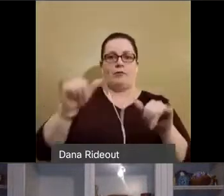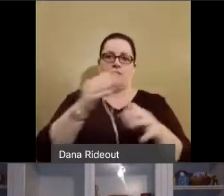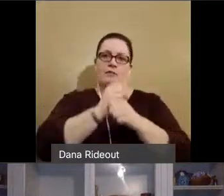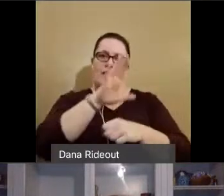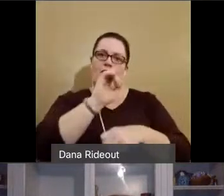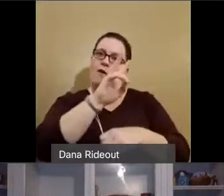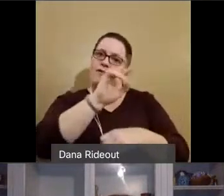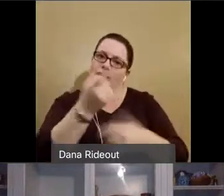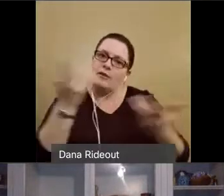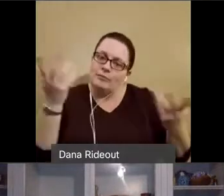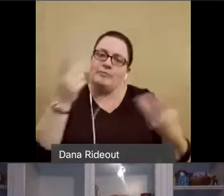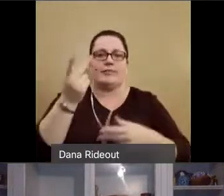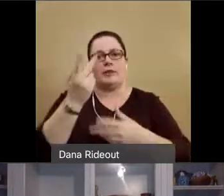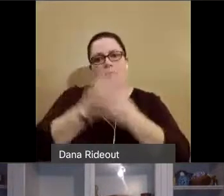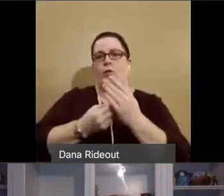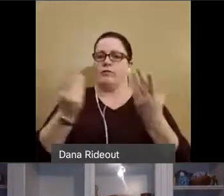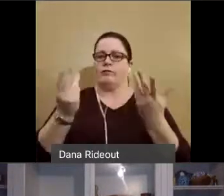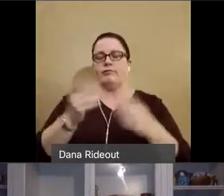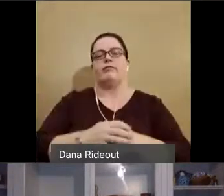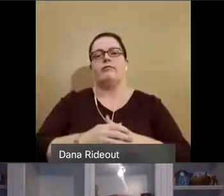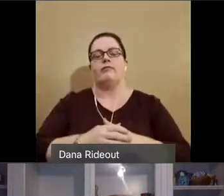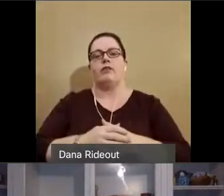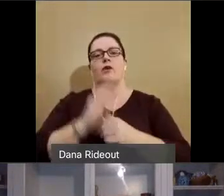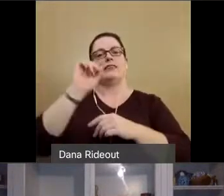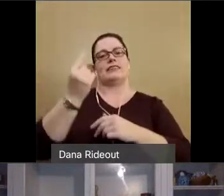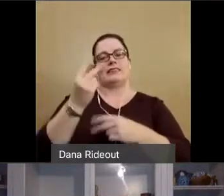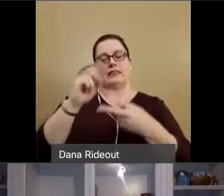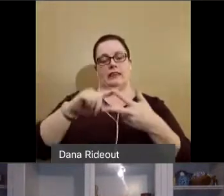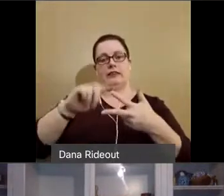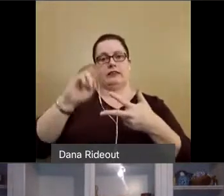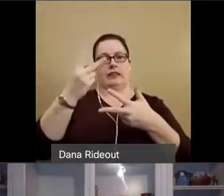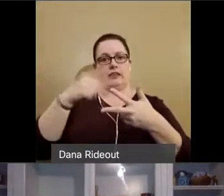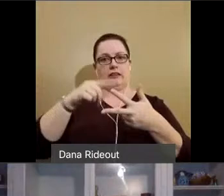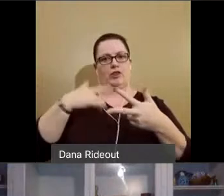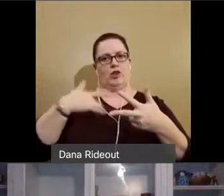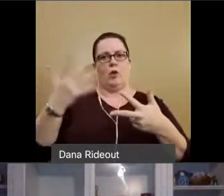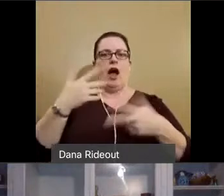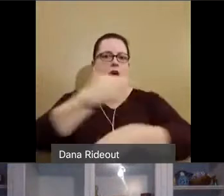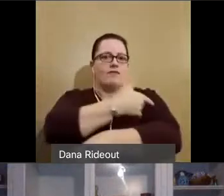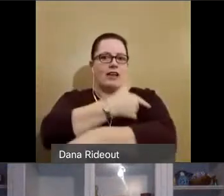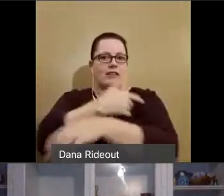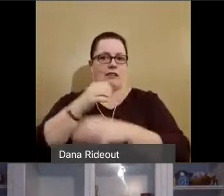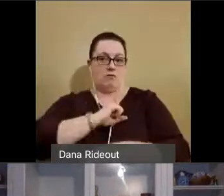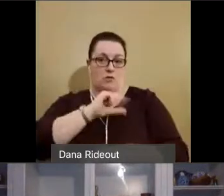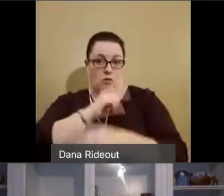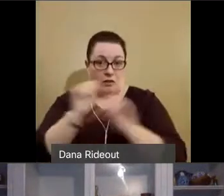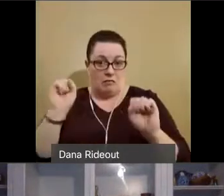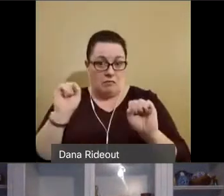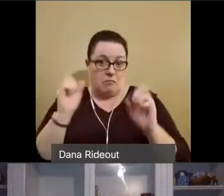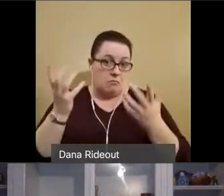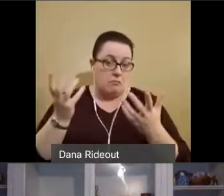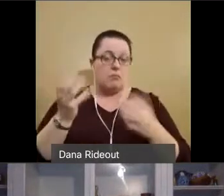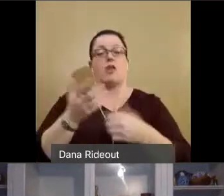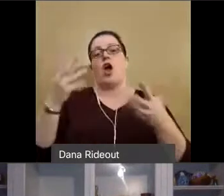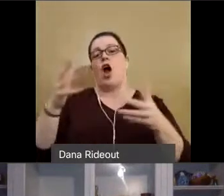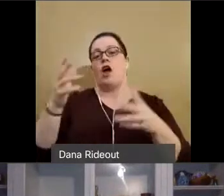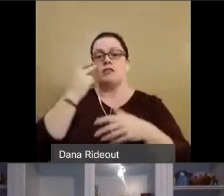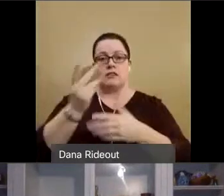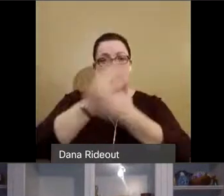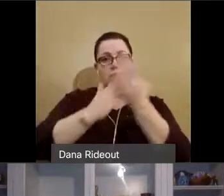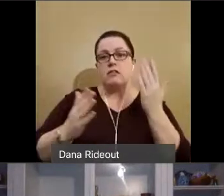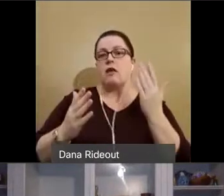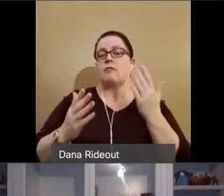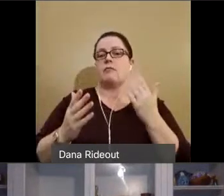The 2nd concern is vaccine security, which I don't think we talk about enough. We already see the intellectual property being attempts. Sorry?